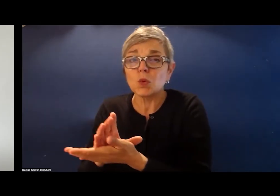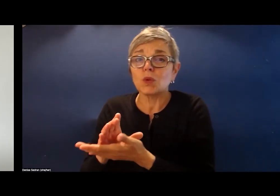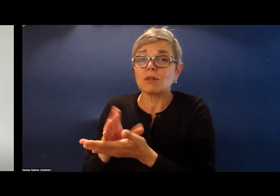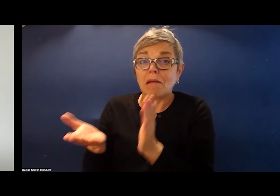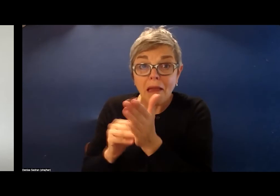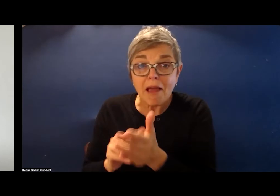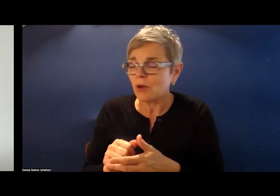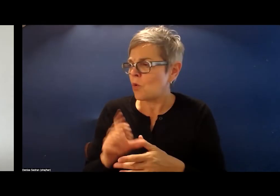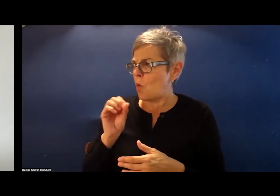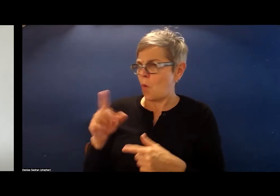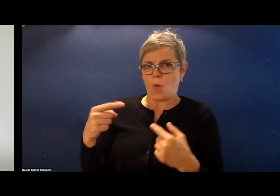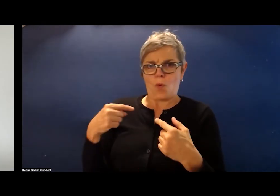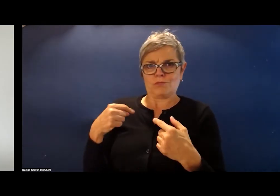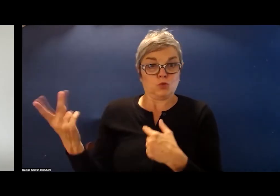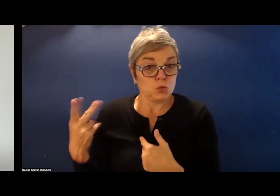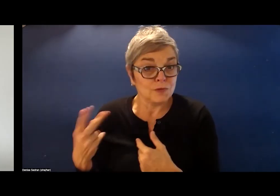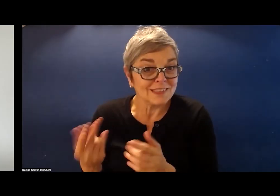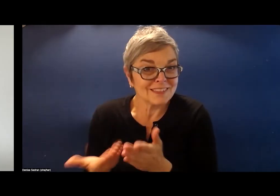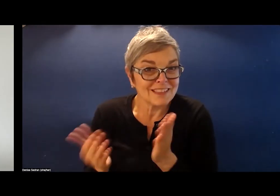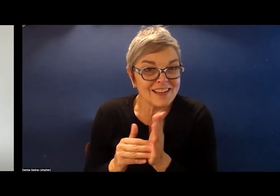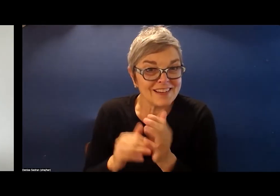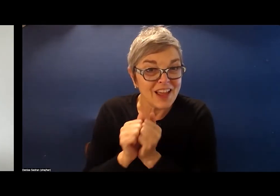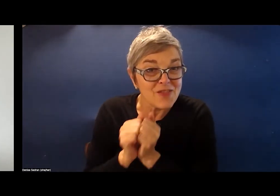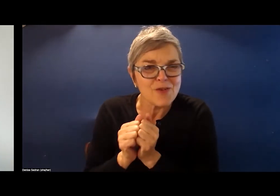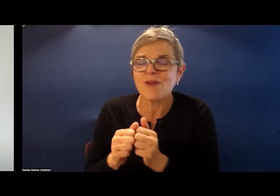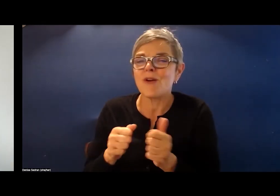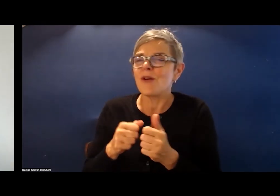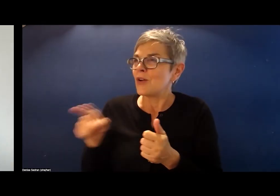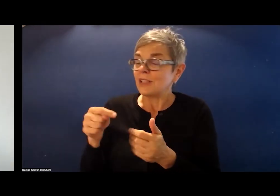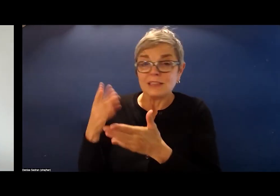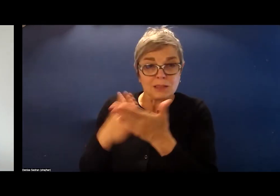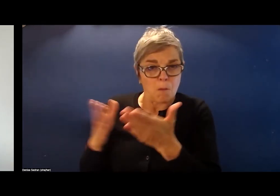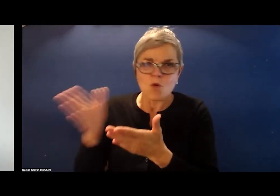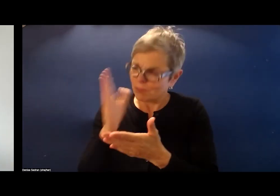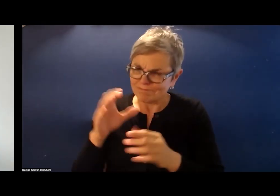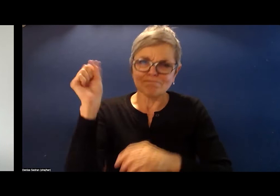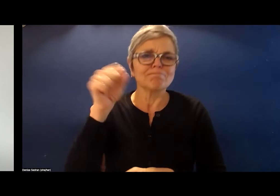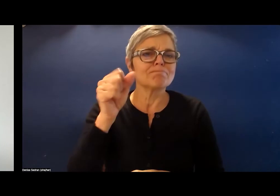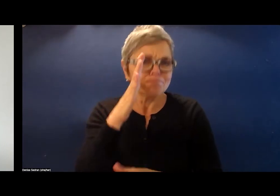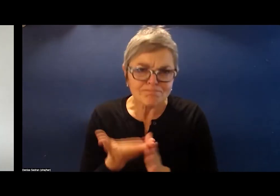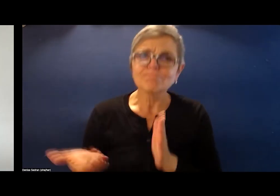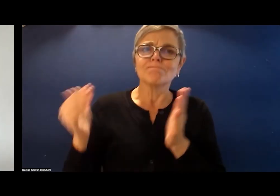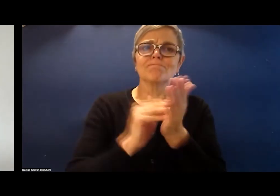or things you would immediately seek to change or amend based on your experience?